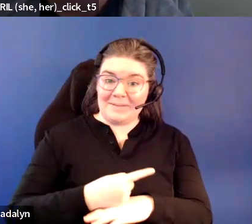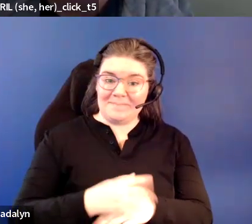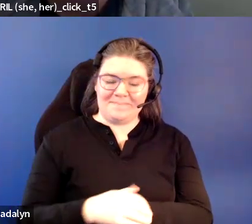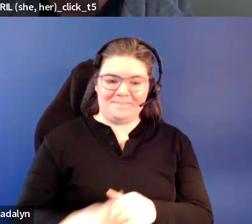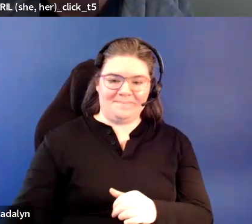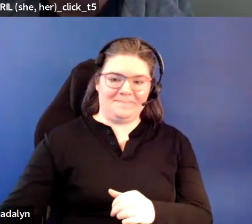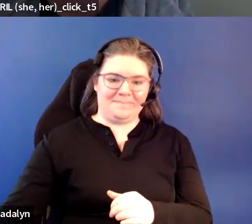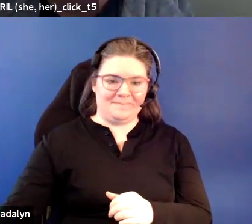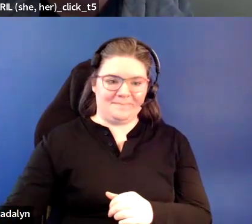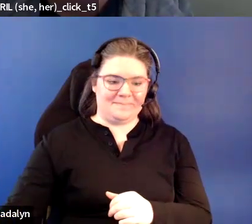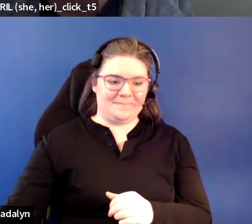Carolyn Grawi: Thanks you, too. Bye-bye.